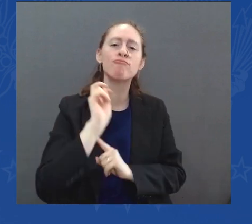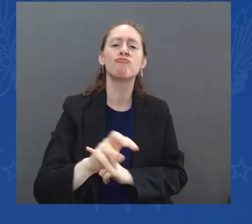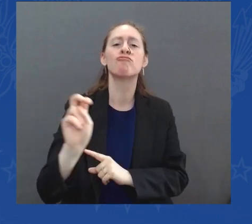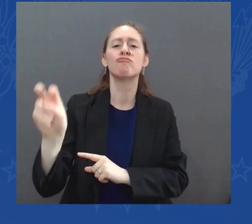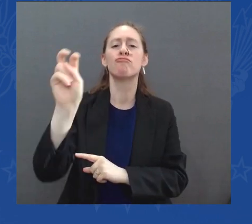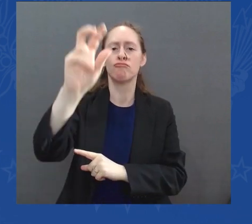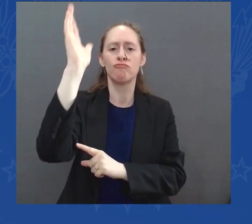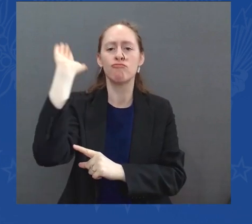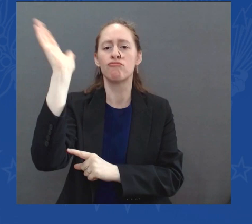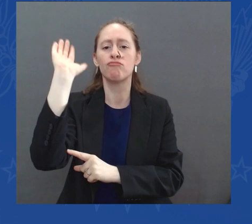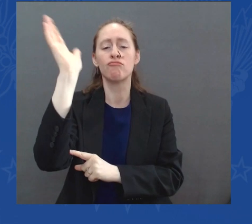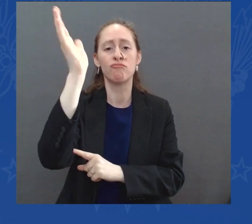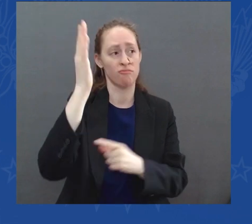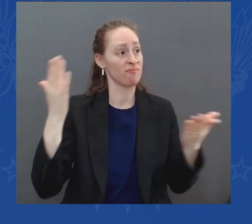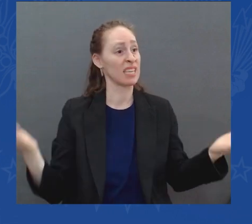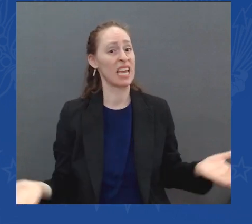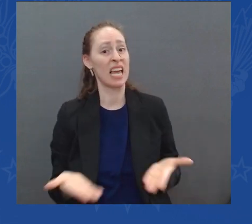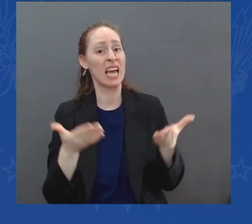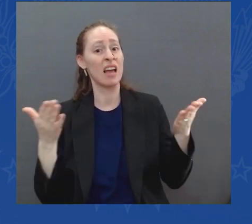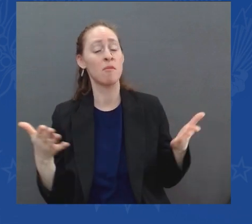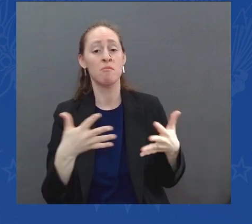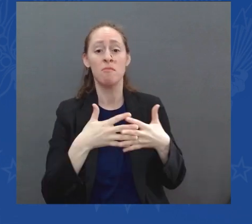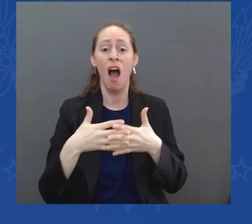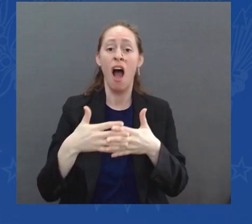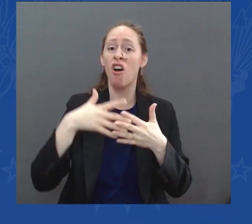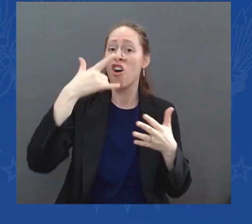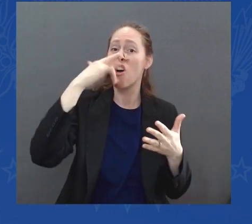where I was born and where Emmett Till was born.